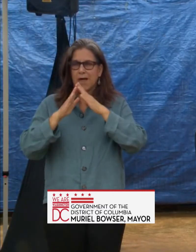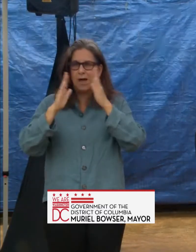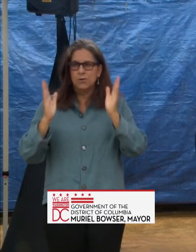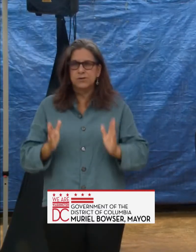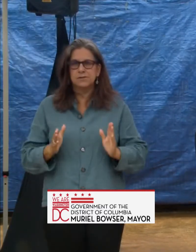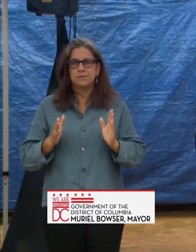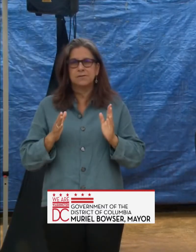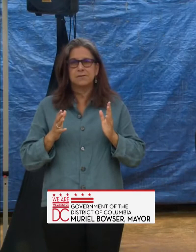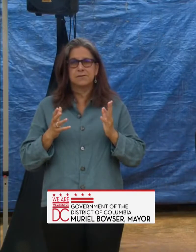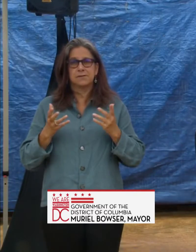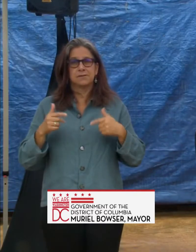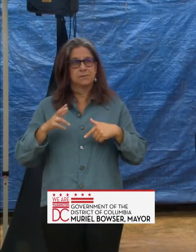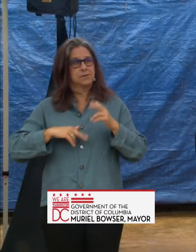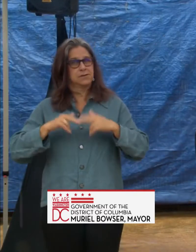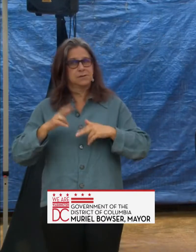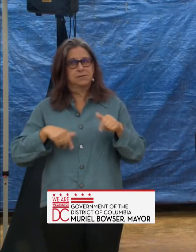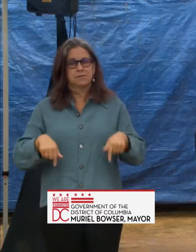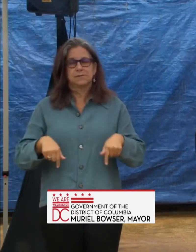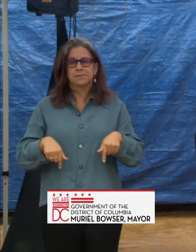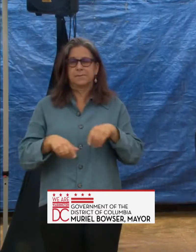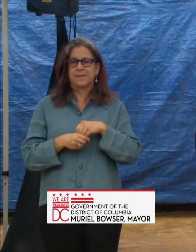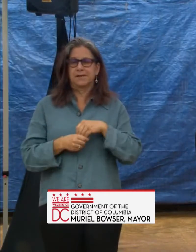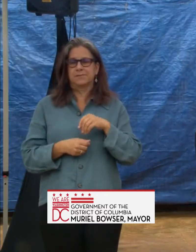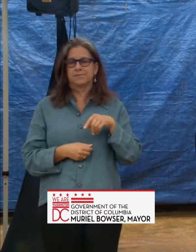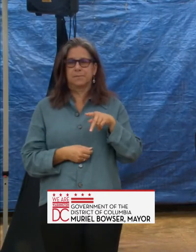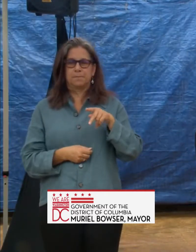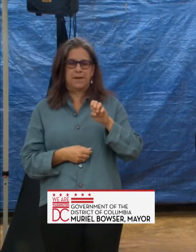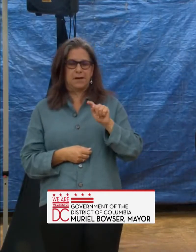TODAY WE CELEBRATE THE HOME OF THE SHORT-TERM HOUSING -- TODAY